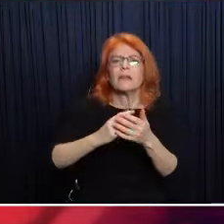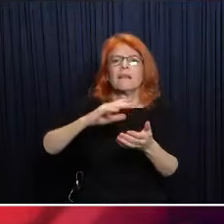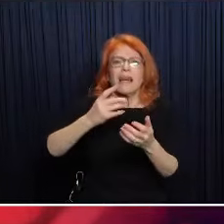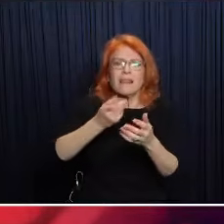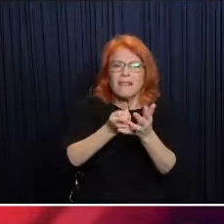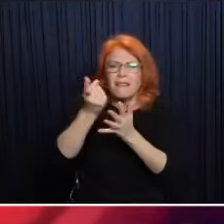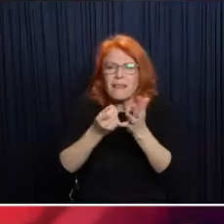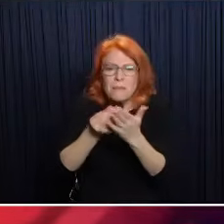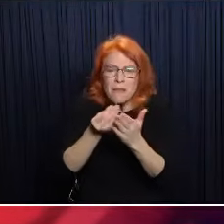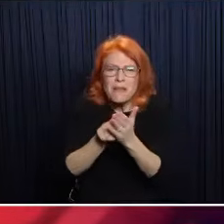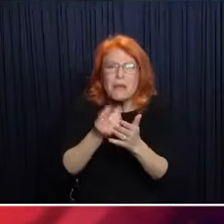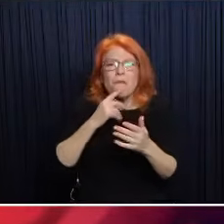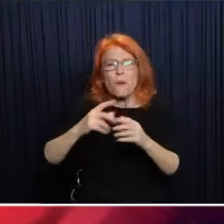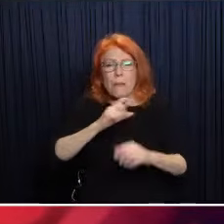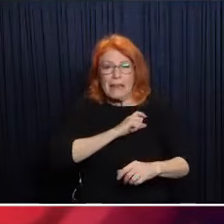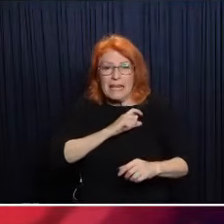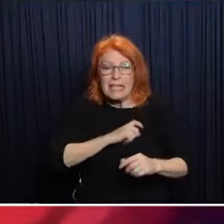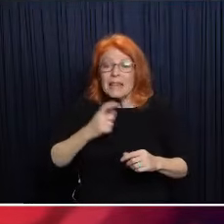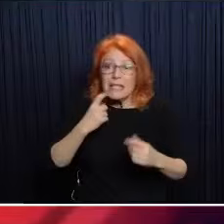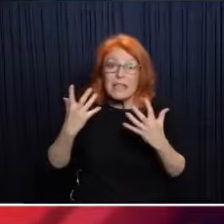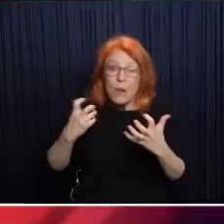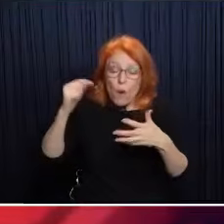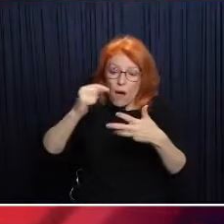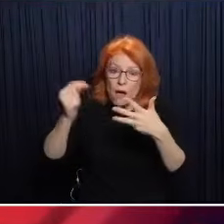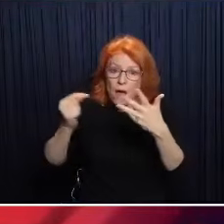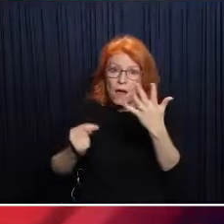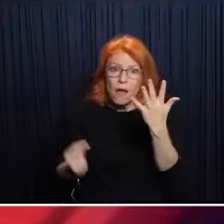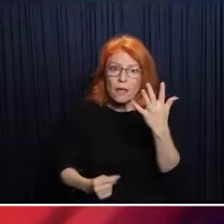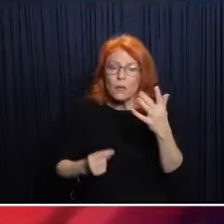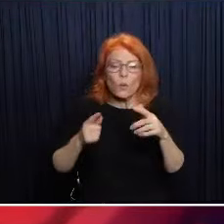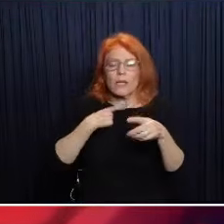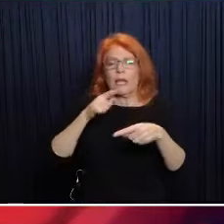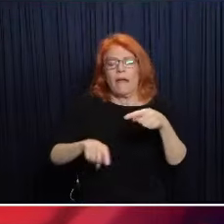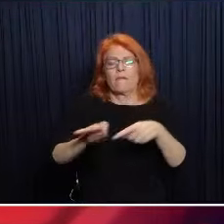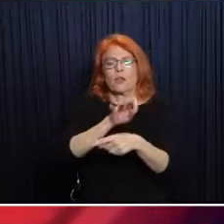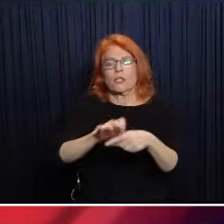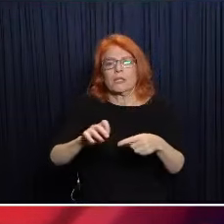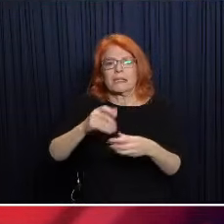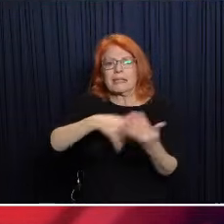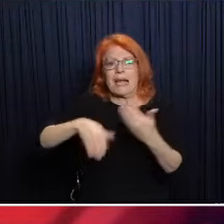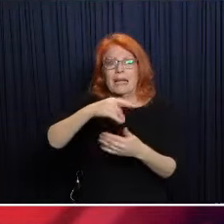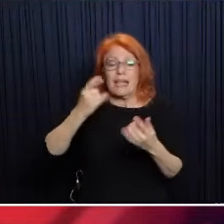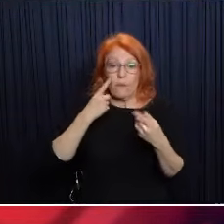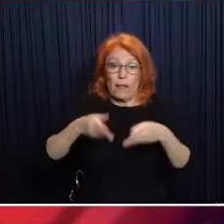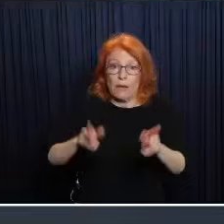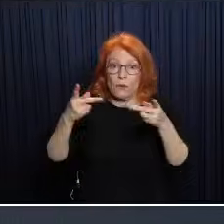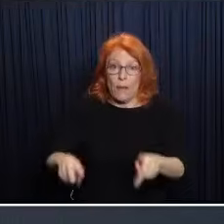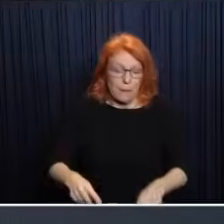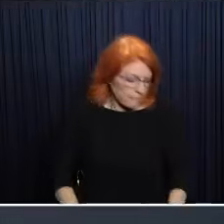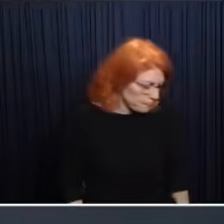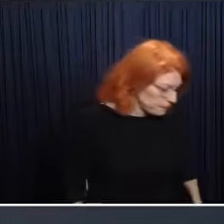PLATFORMS THAT WERE ABOLISH